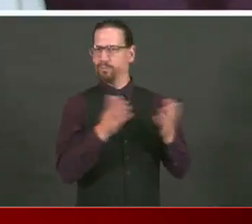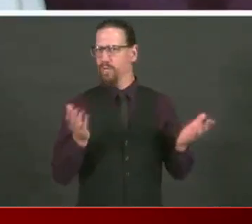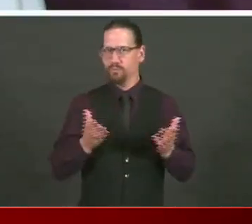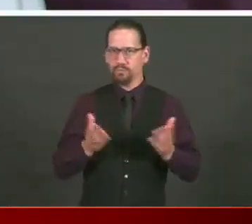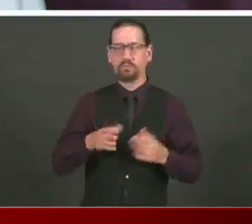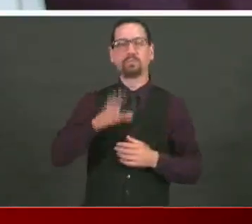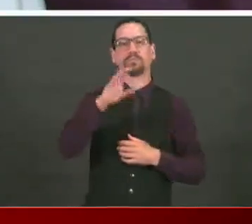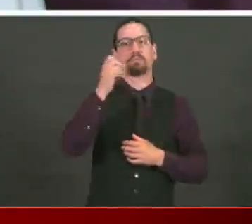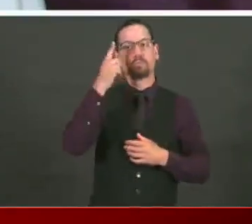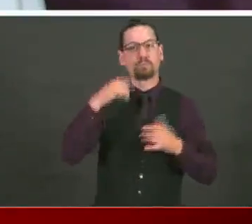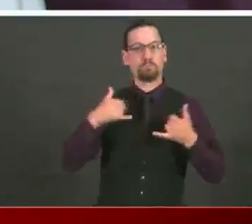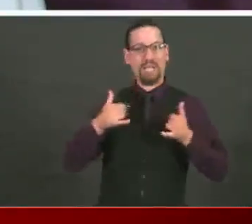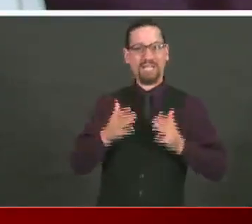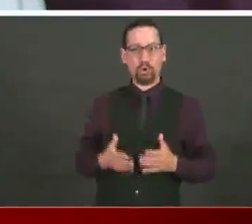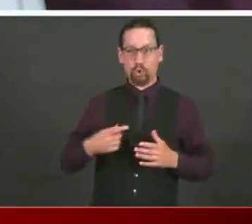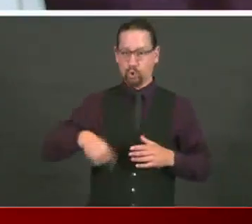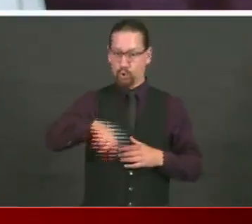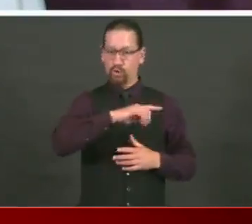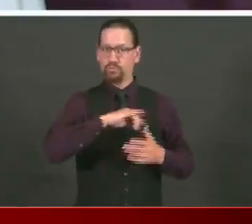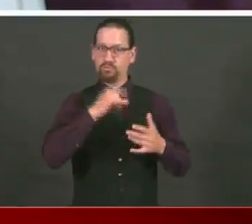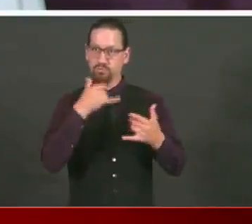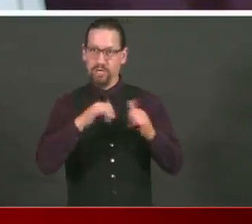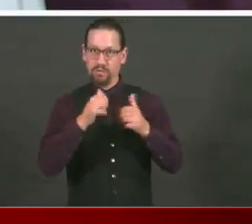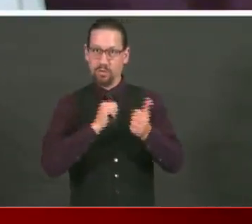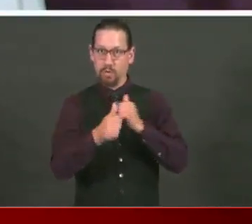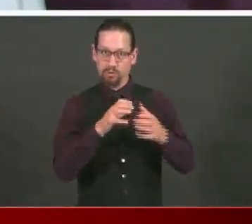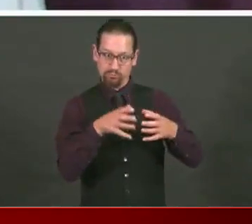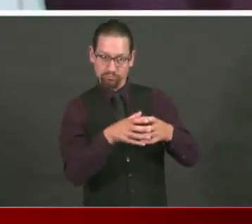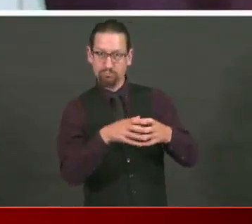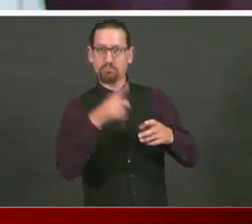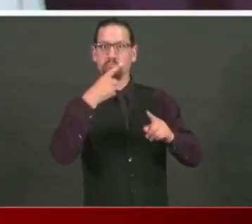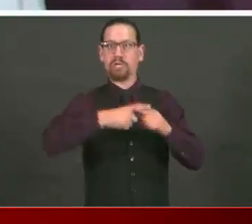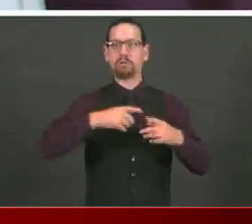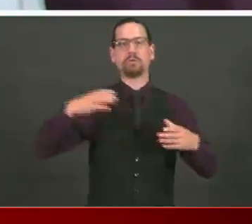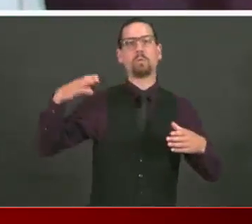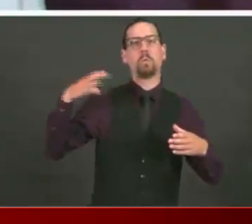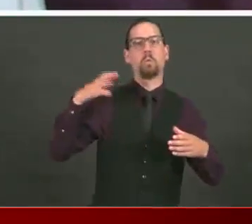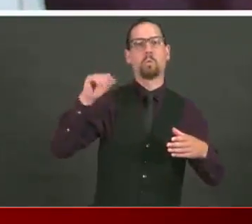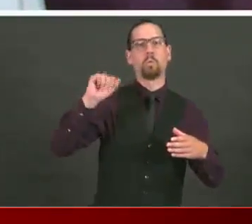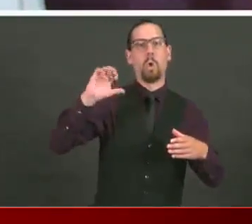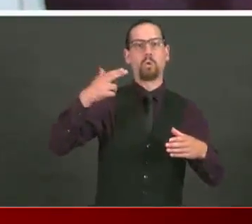WHAT DOES A STABLE GROUP MEA N? YOU HAVE THE SAME PLAYERS AND COACHES TOGETHER OVER THE COURSE